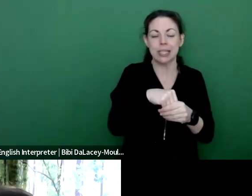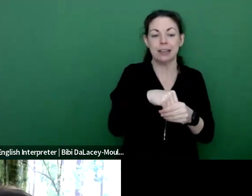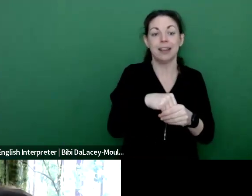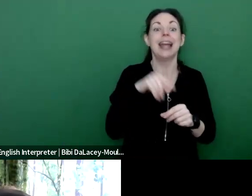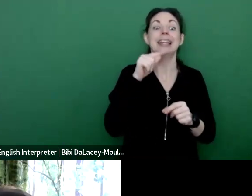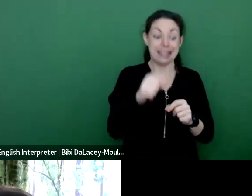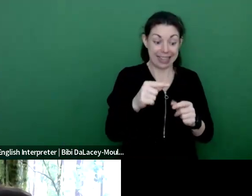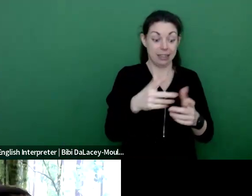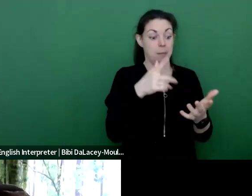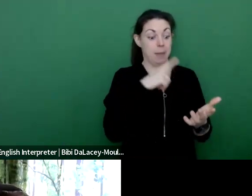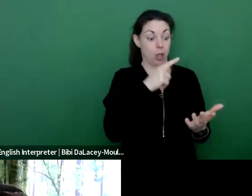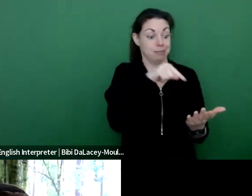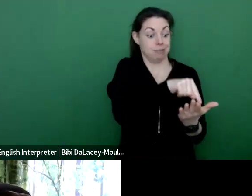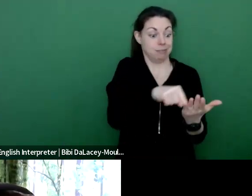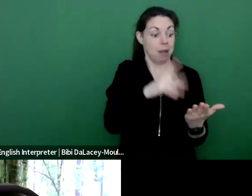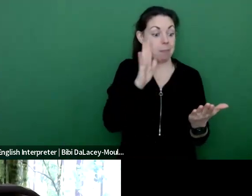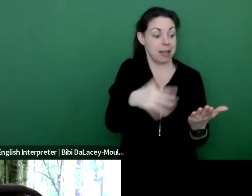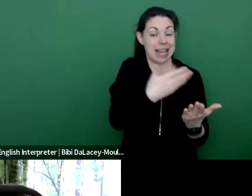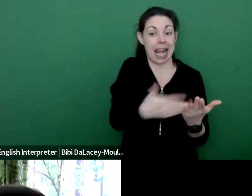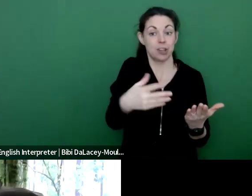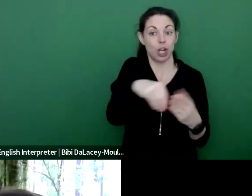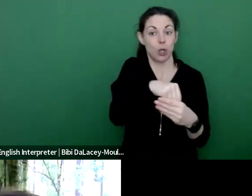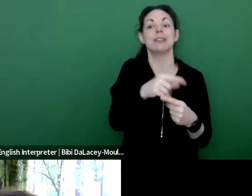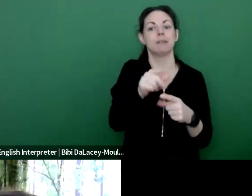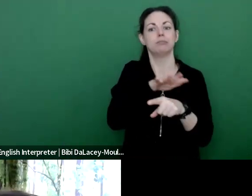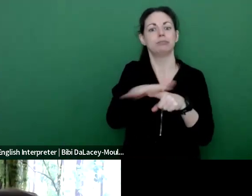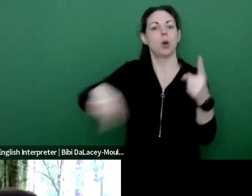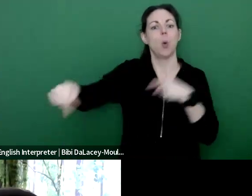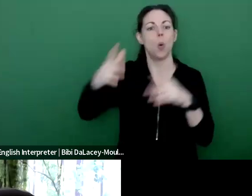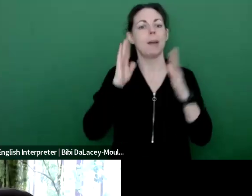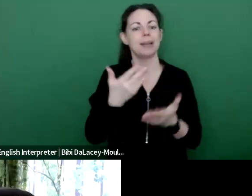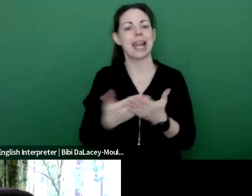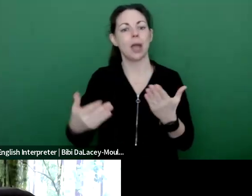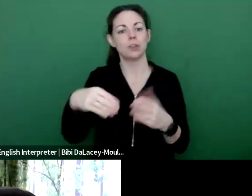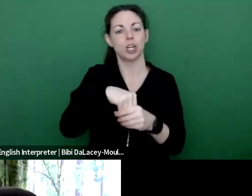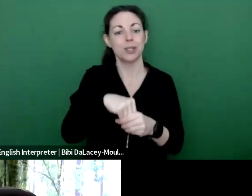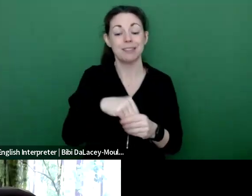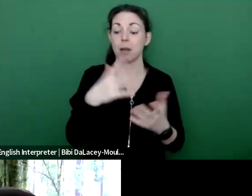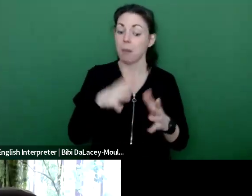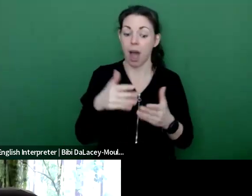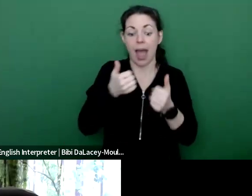I was able to do that. But I also work on policies, policy design. Inclusive recruitment as I've said,